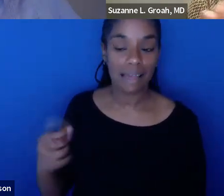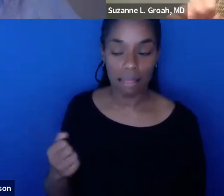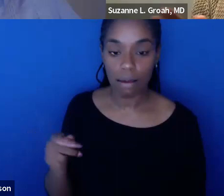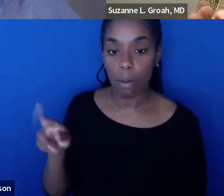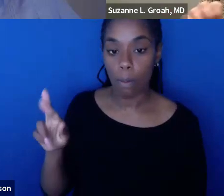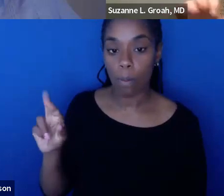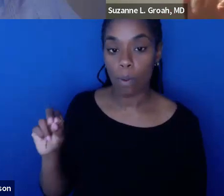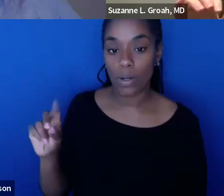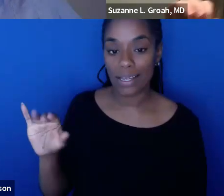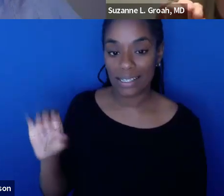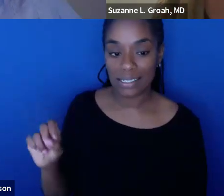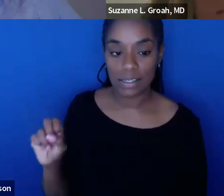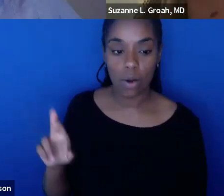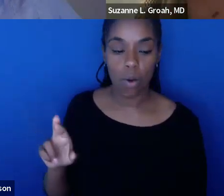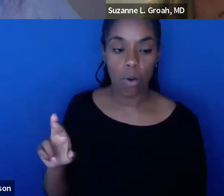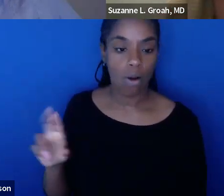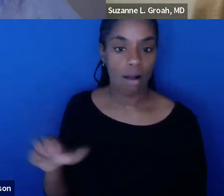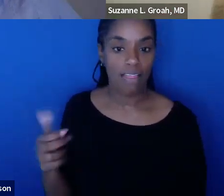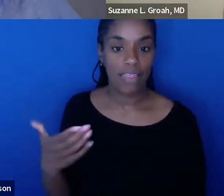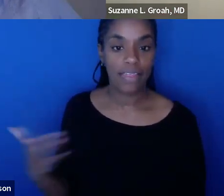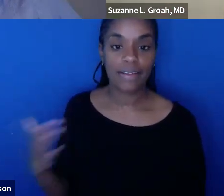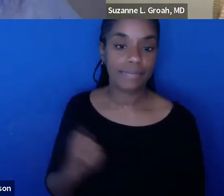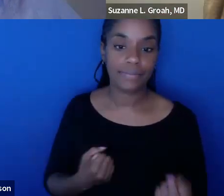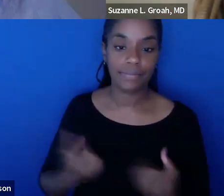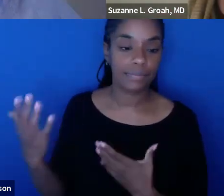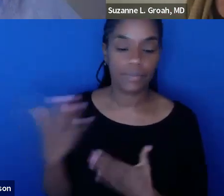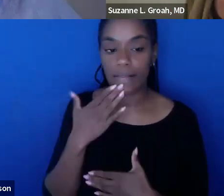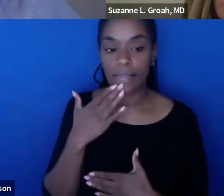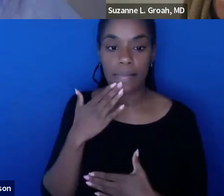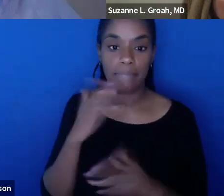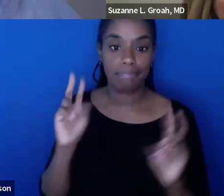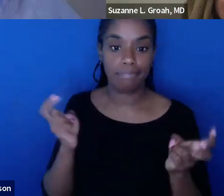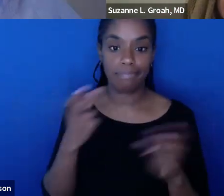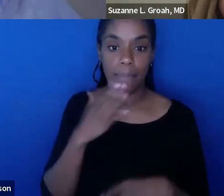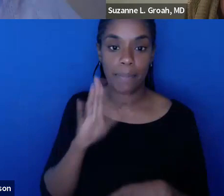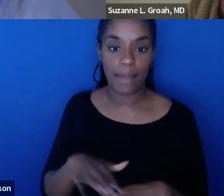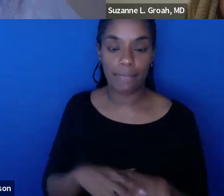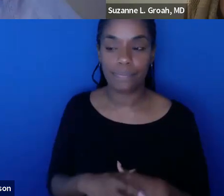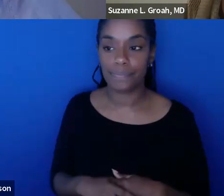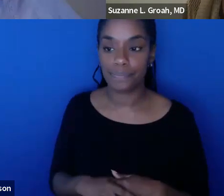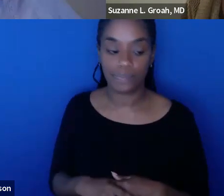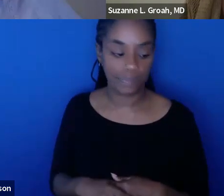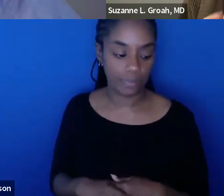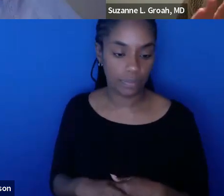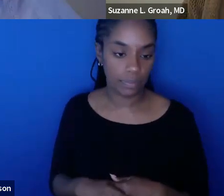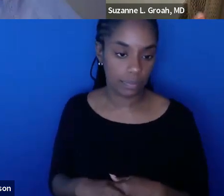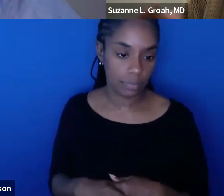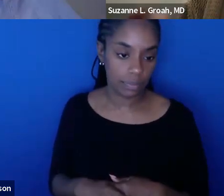or the Enterococcus, who tend to be kind of the bad players. So I kind of wonder, are they targeting one of those?